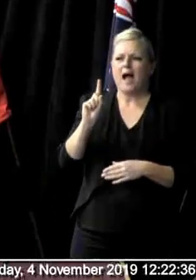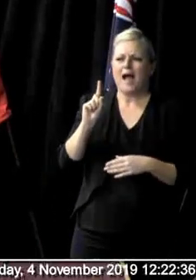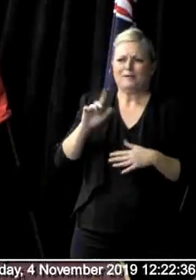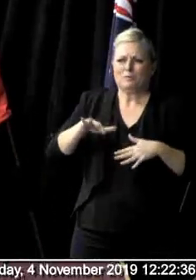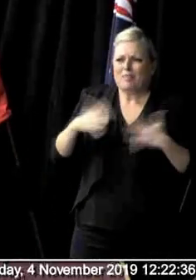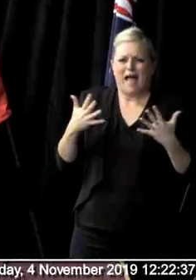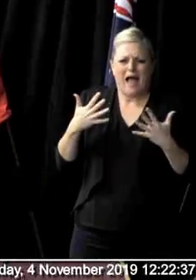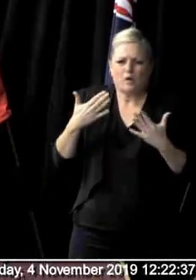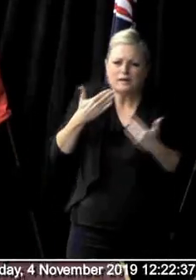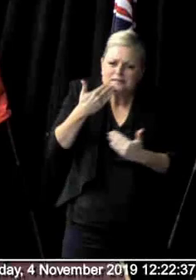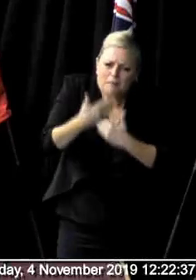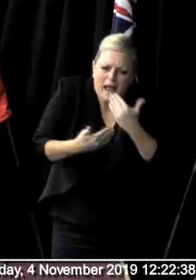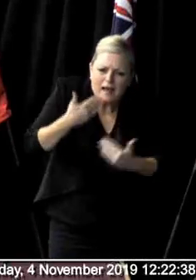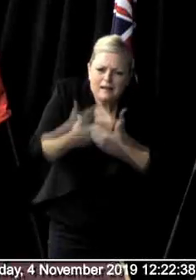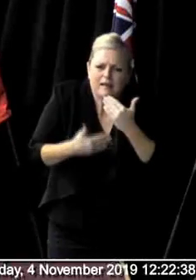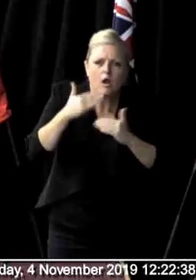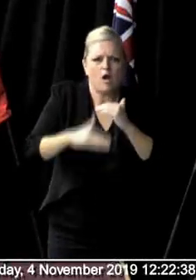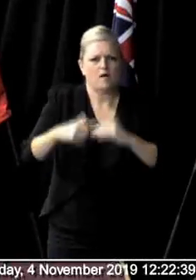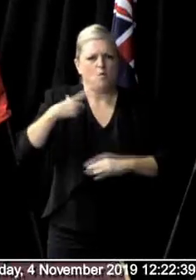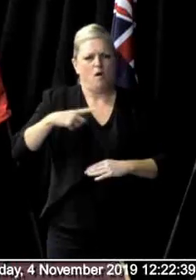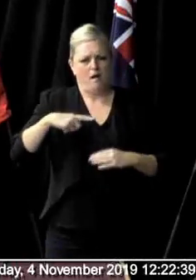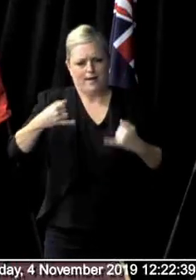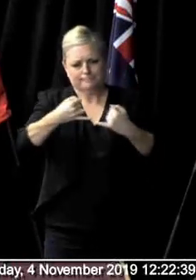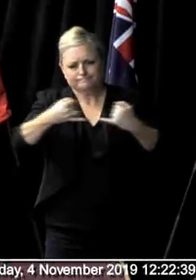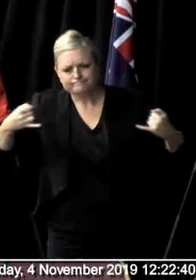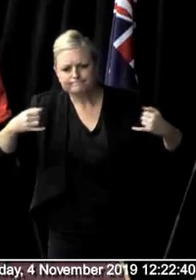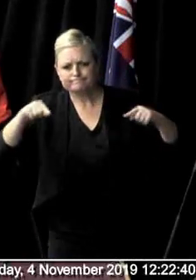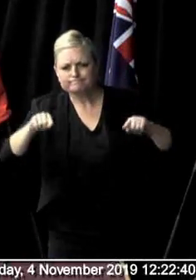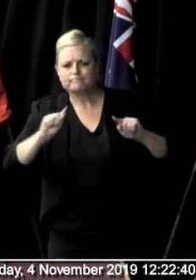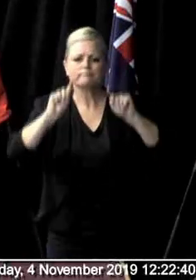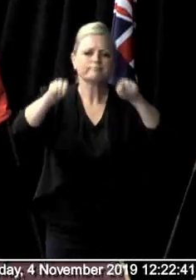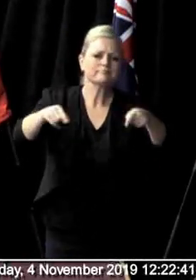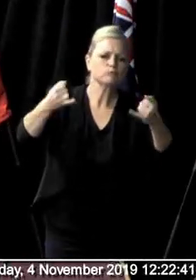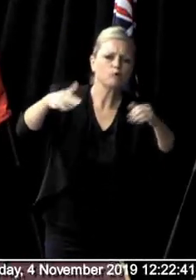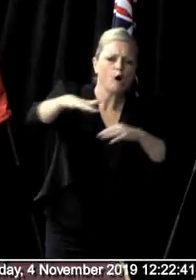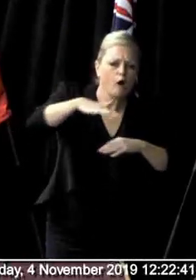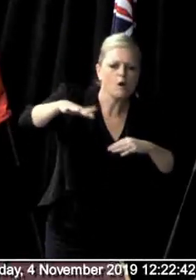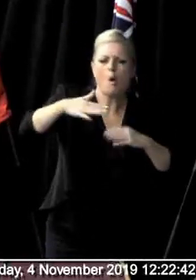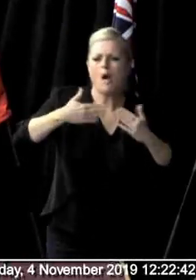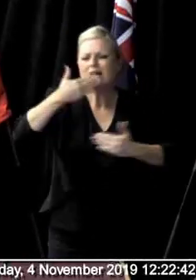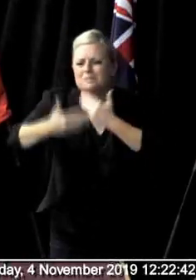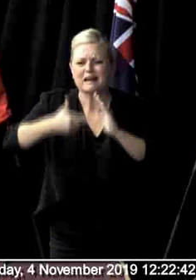why she was in the wrong place, why it was the wrong place. It was just one big room.